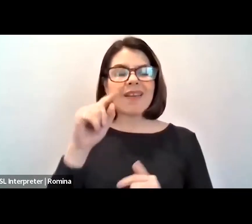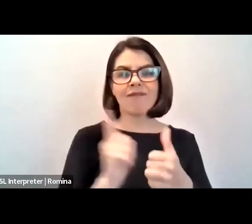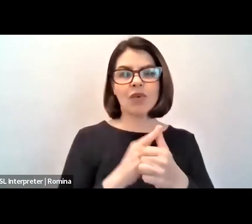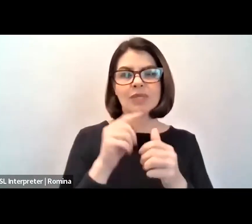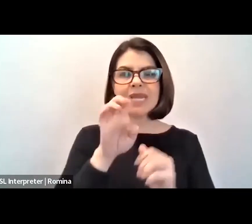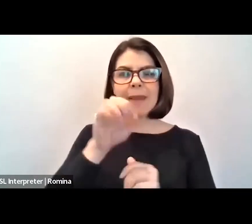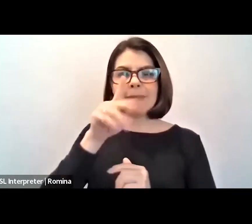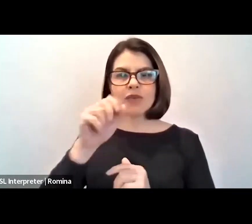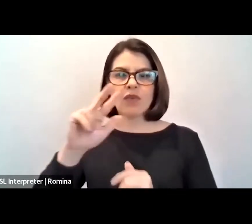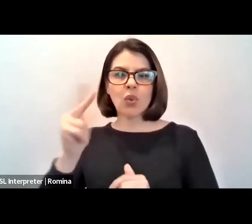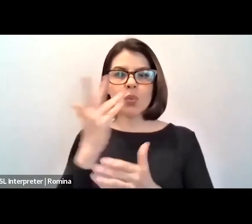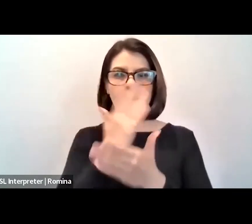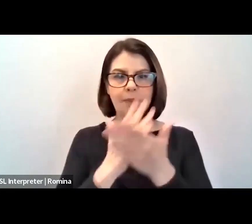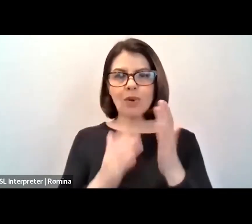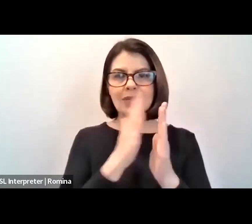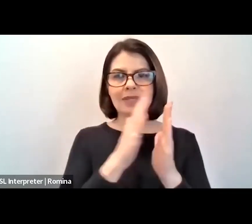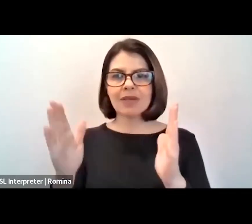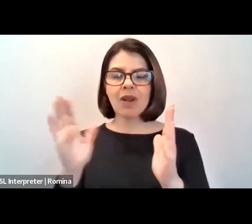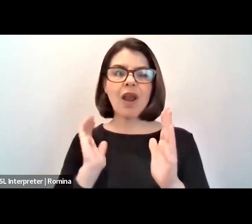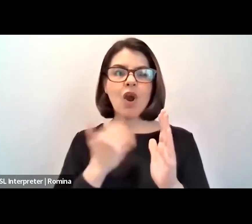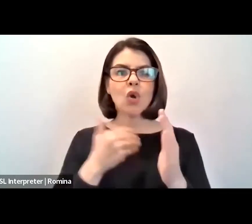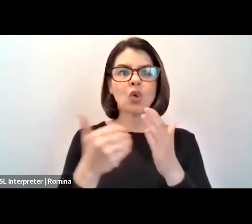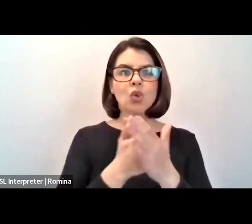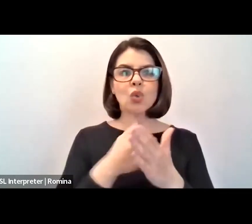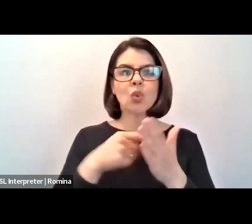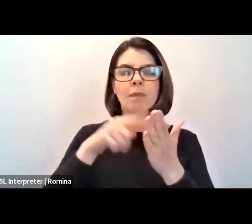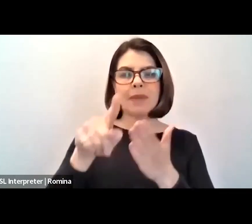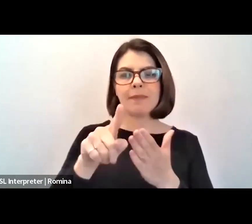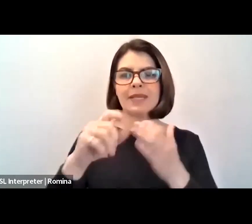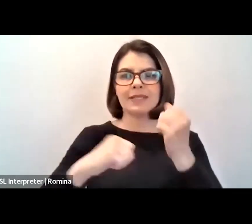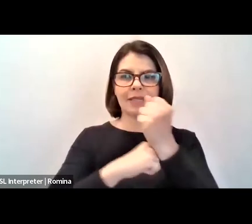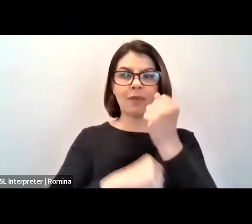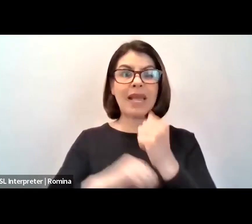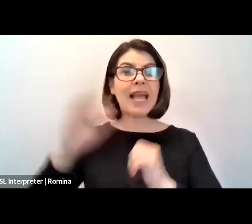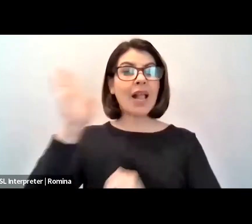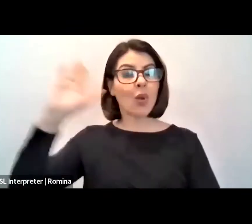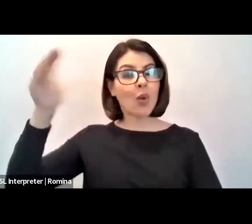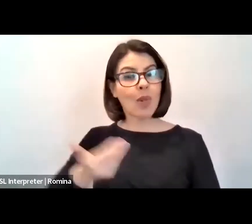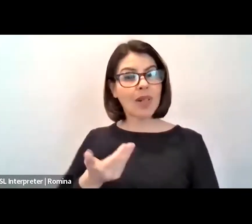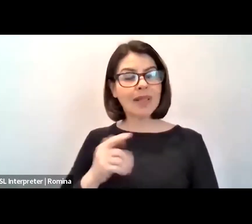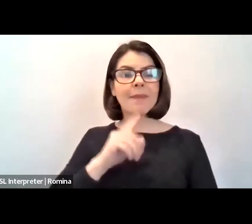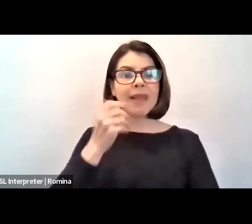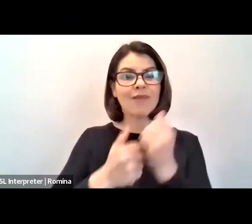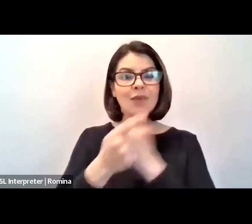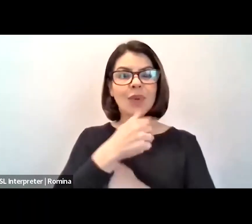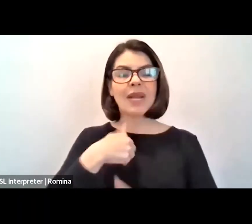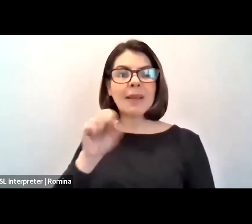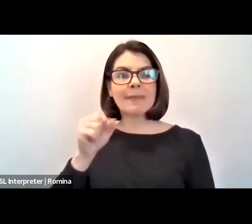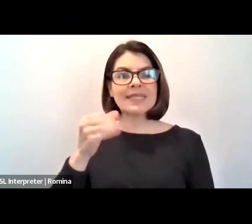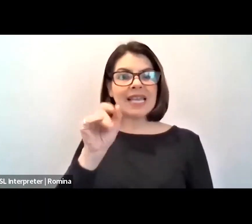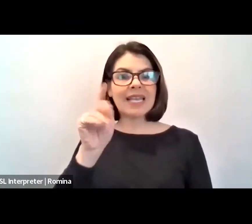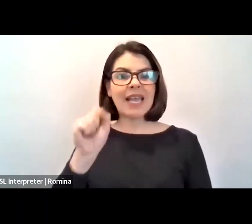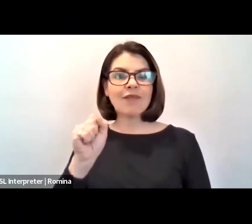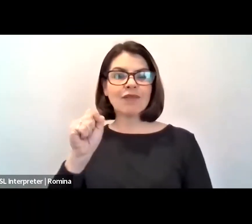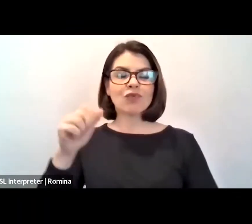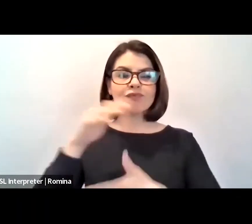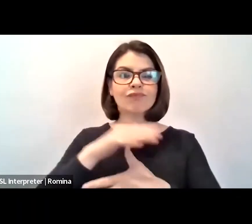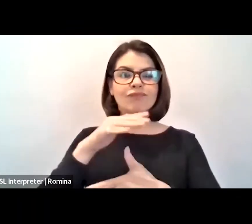on the new commercials payment structure. Hello and welcome everyone. I am SAG AFTRA, executive vice president, Ben WhiteHair.